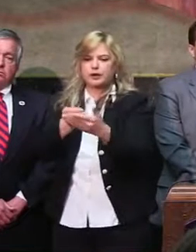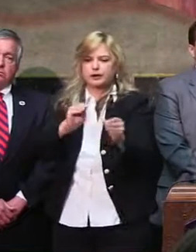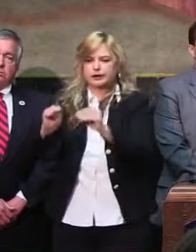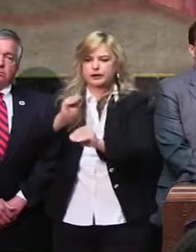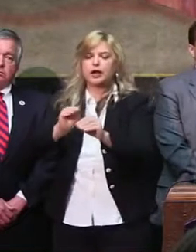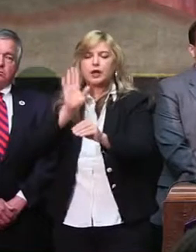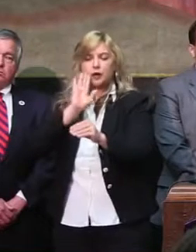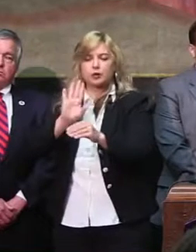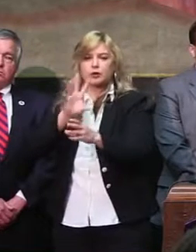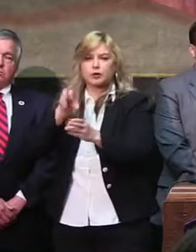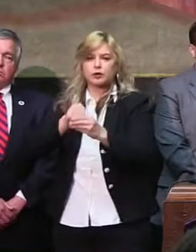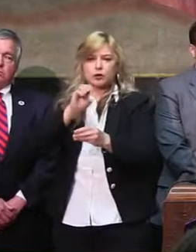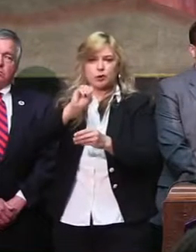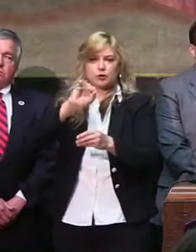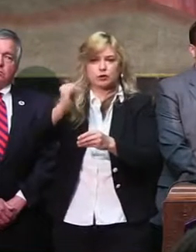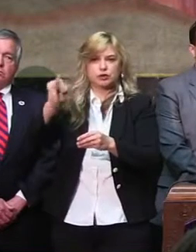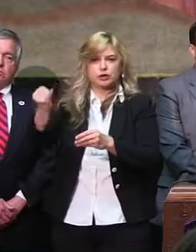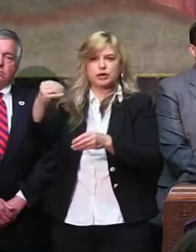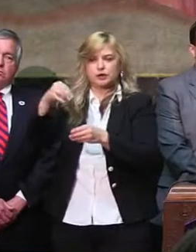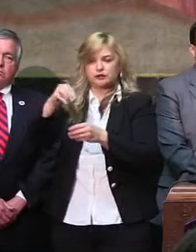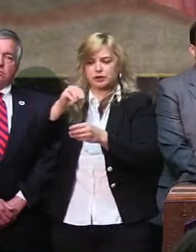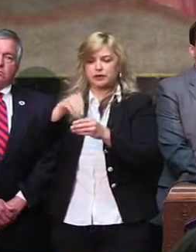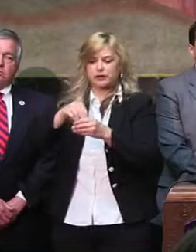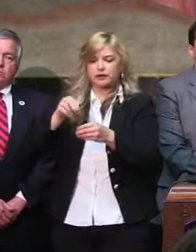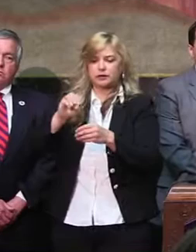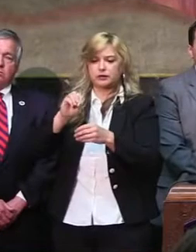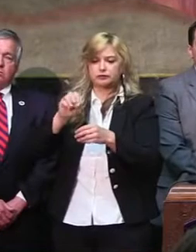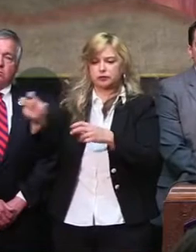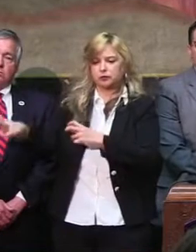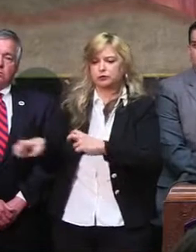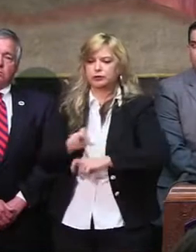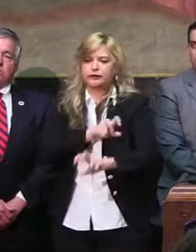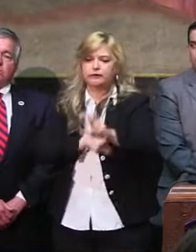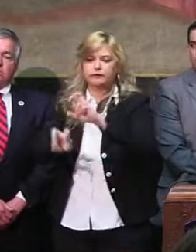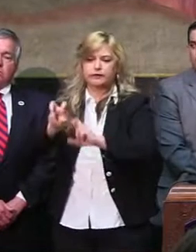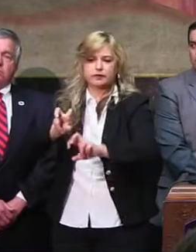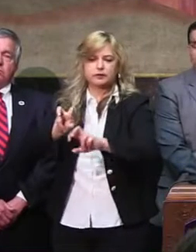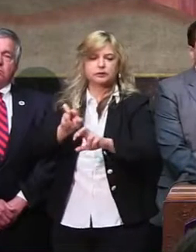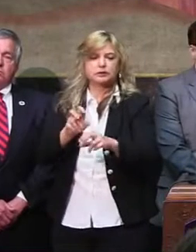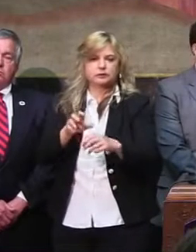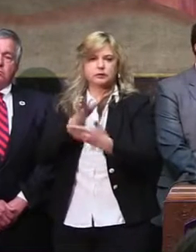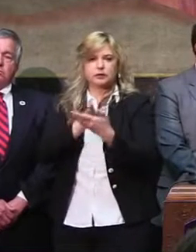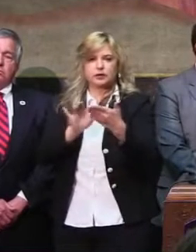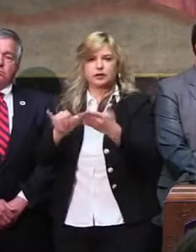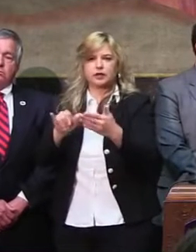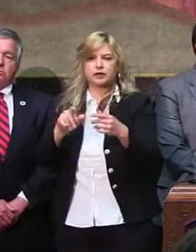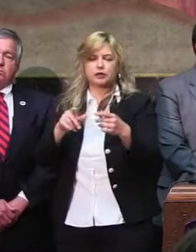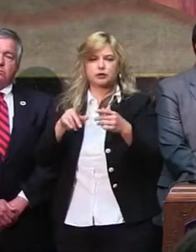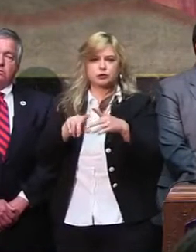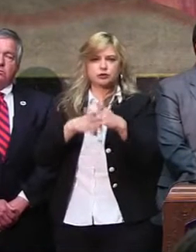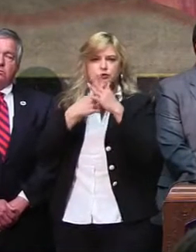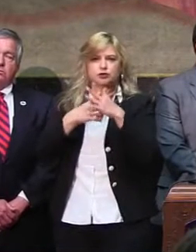in a reinvestment side of this which i think is important to start eliminating that pipeline from our juvenile